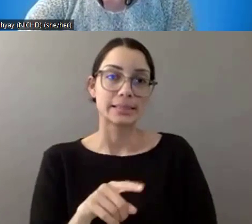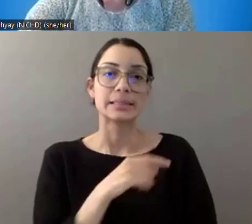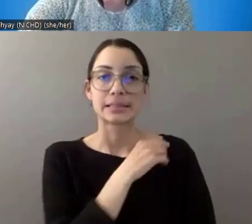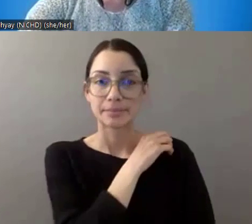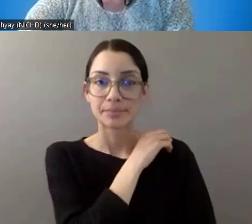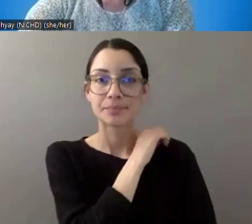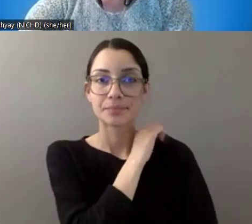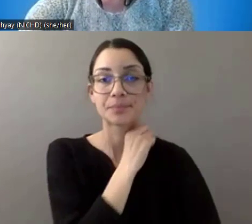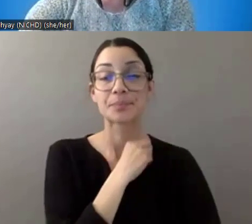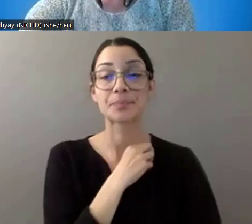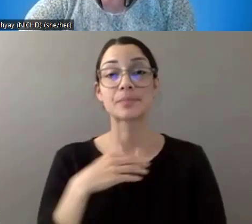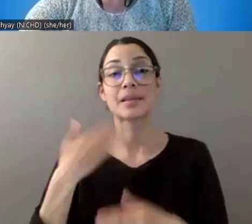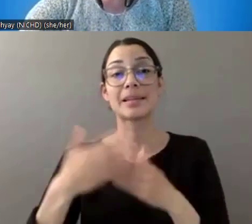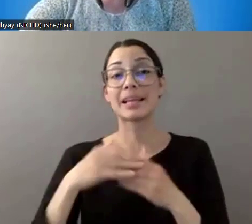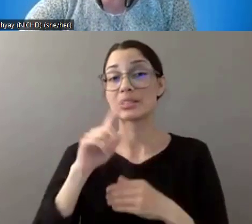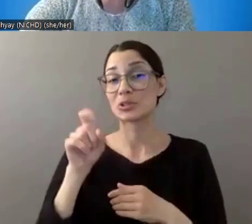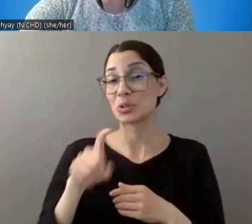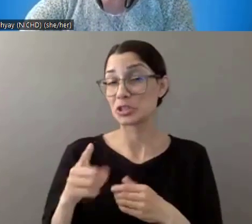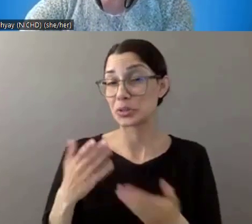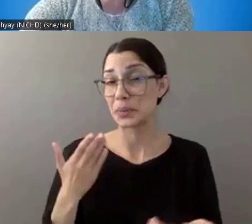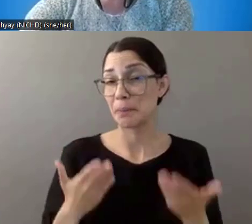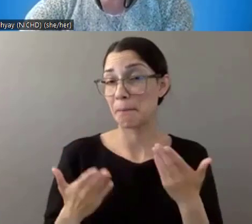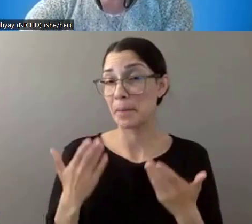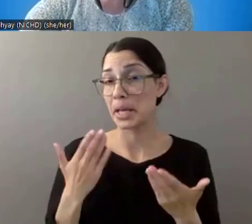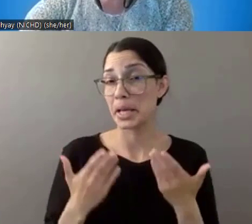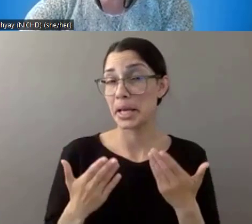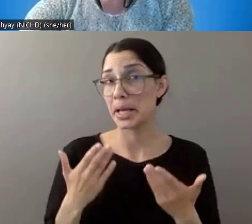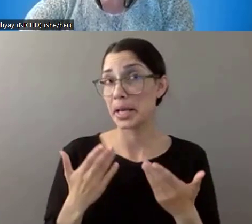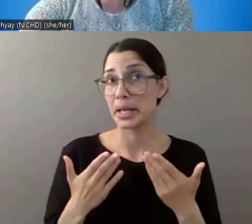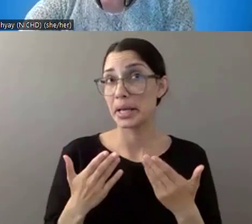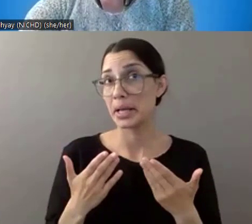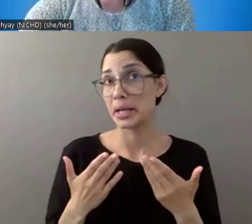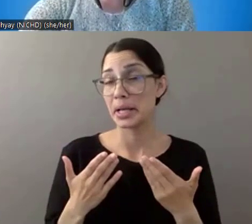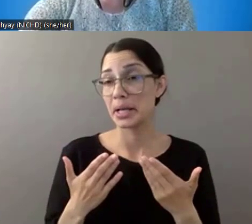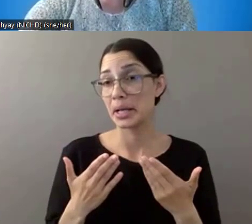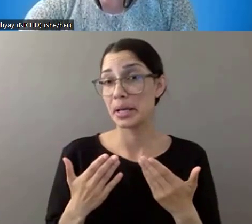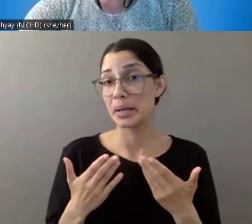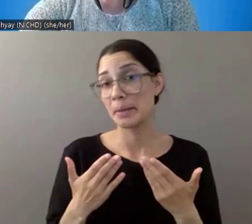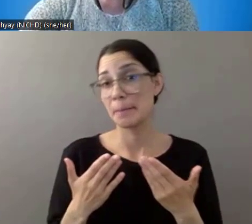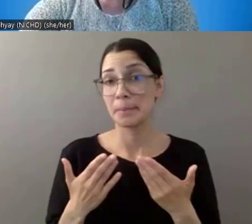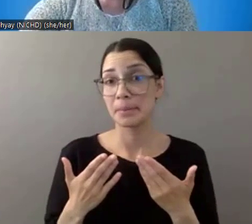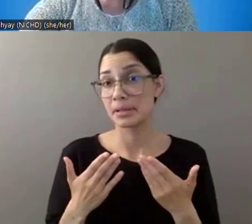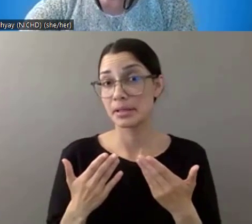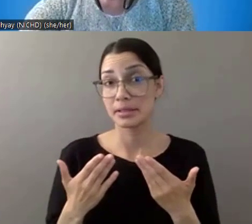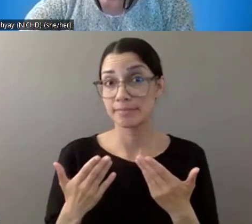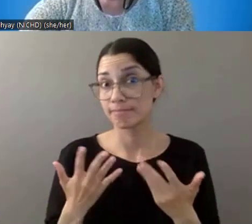Next question and probably one or next to last